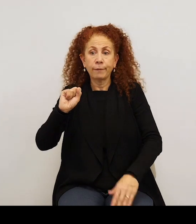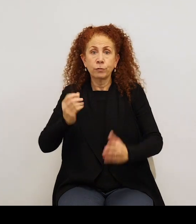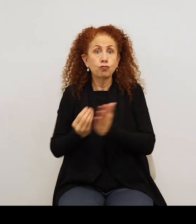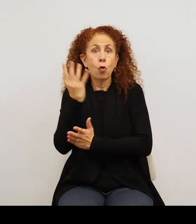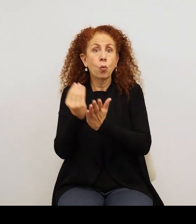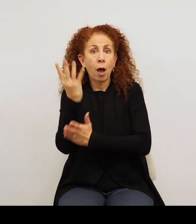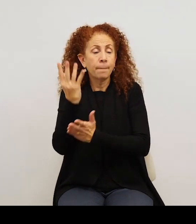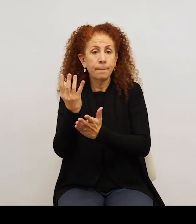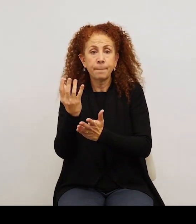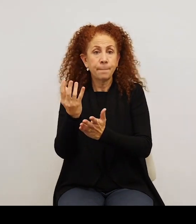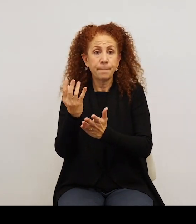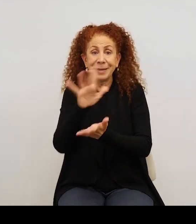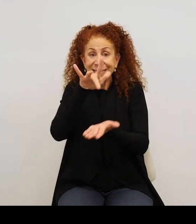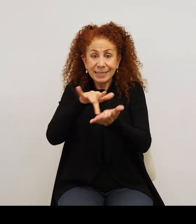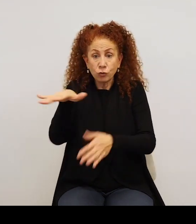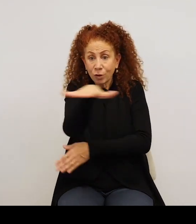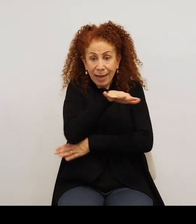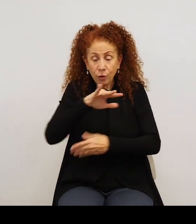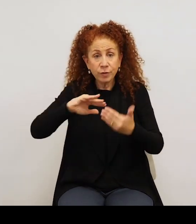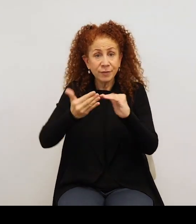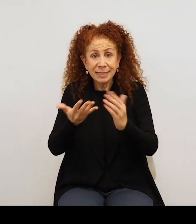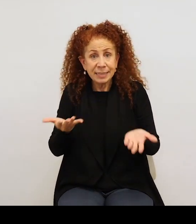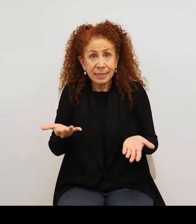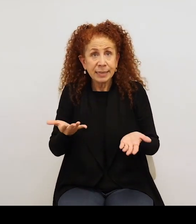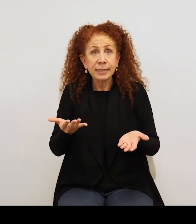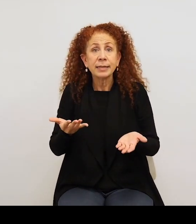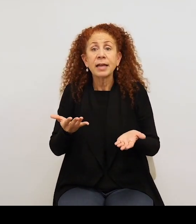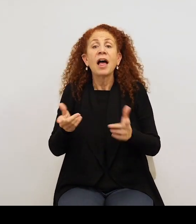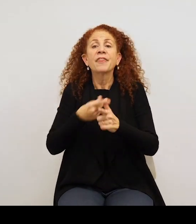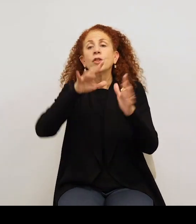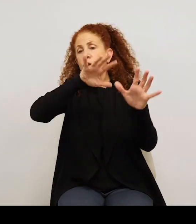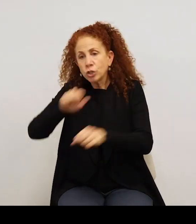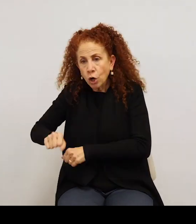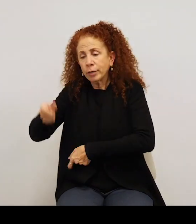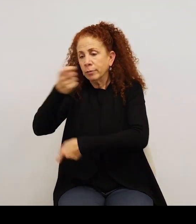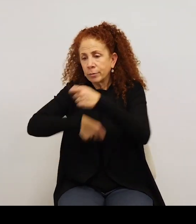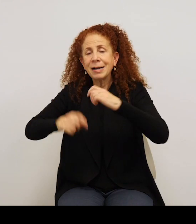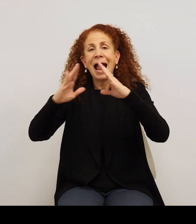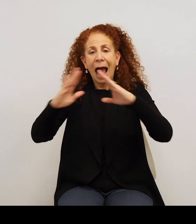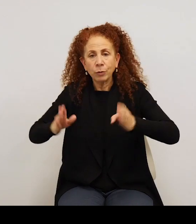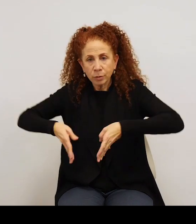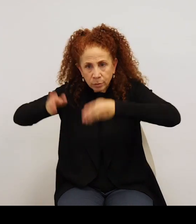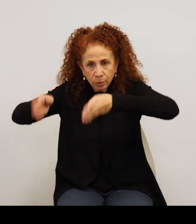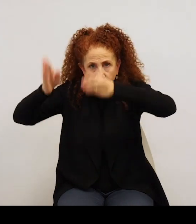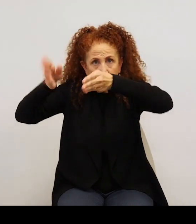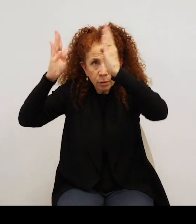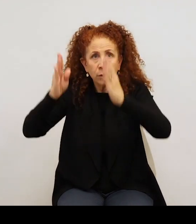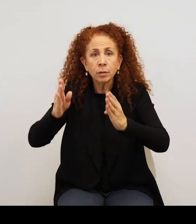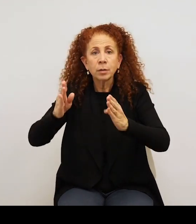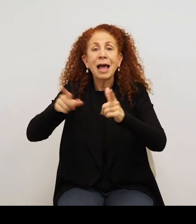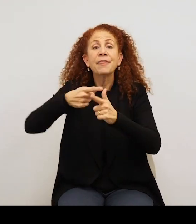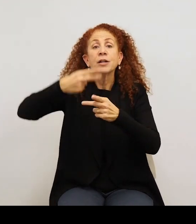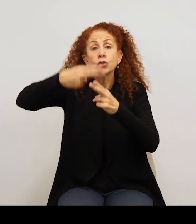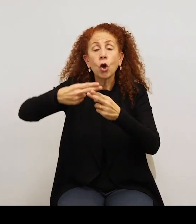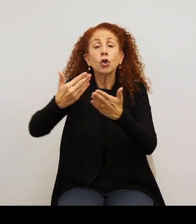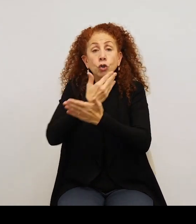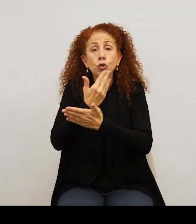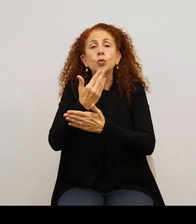in central areas of the city. They're now torn down to put up housing that then is called the New Garden City housing.